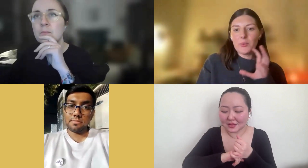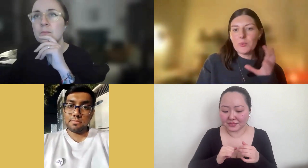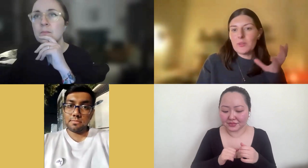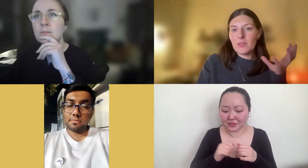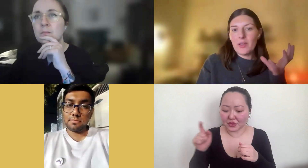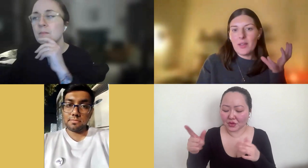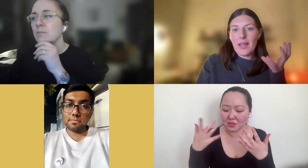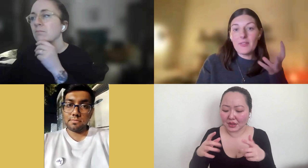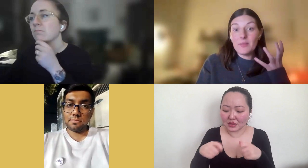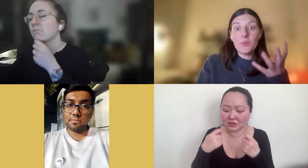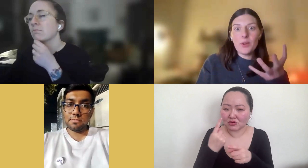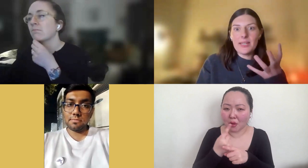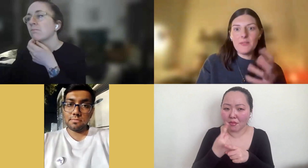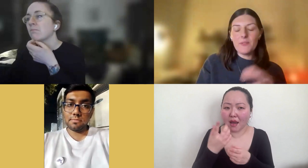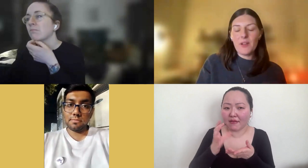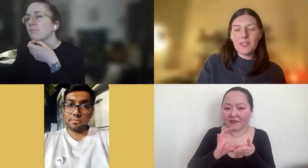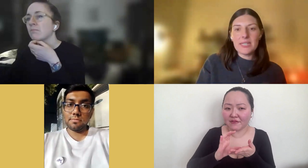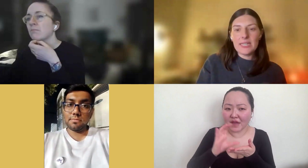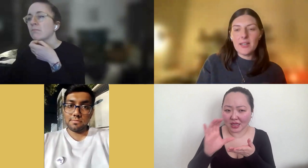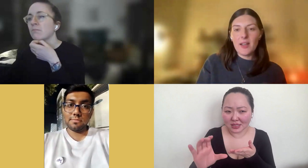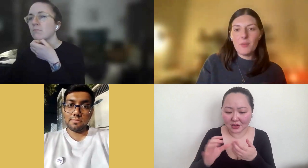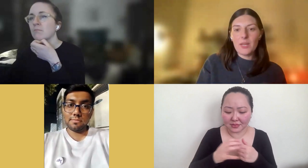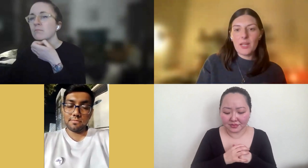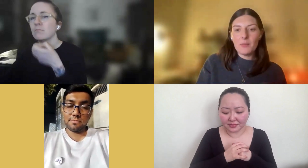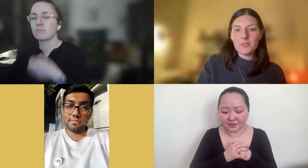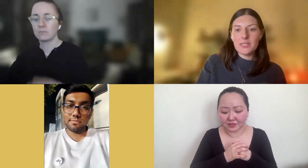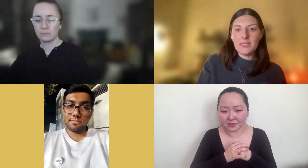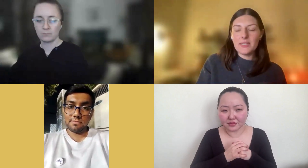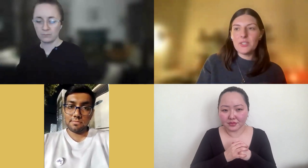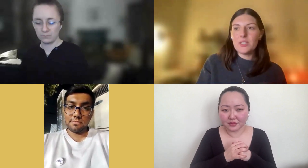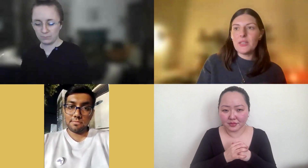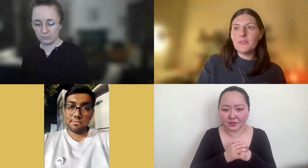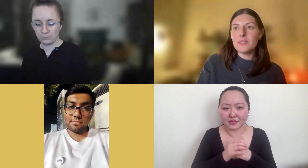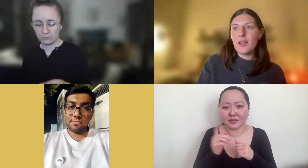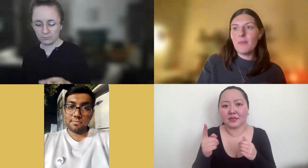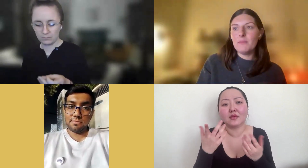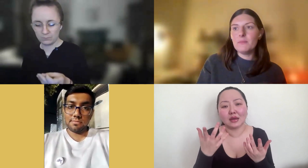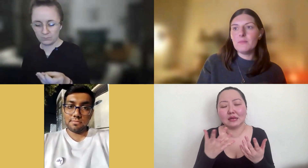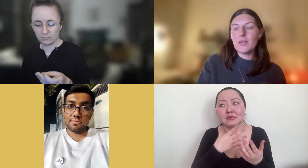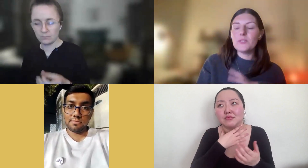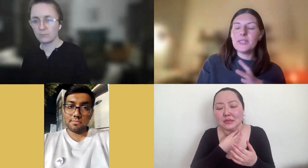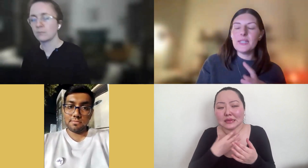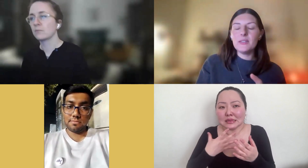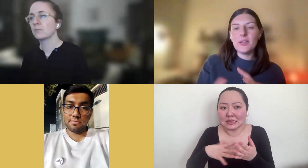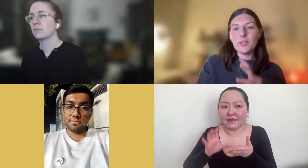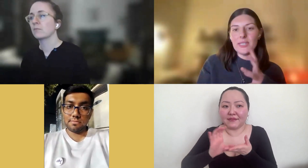you know, the great need for funding when it comes to these initiatives and obviously